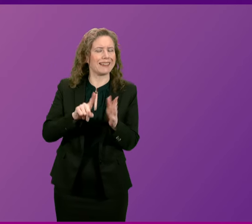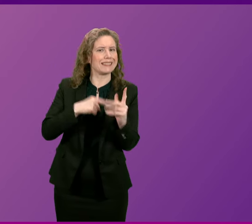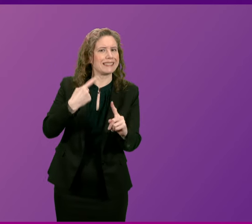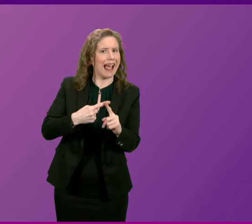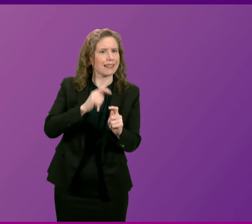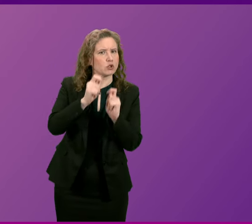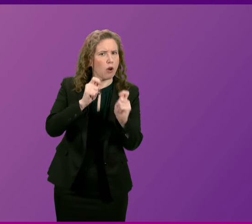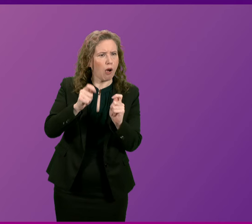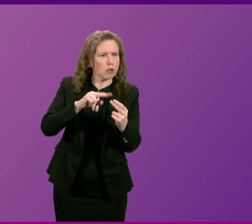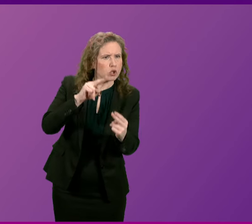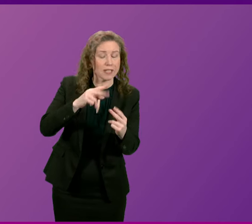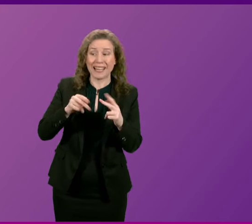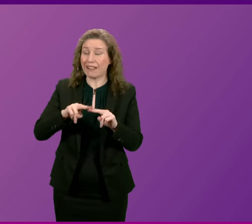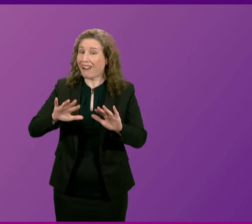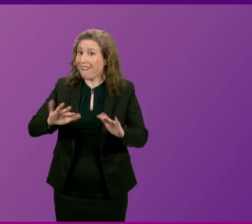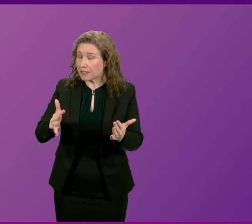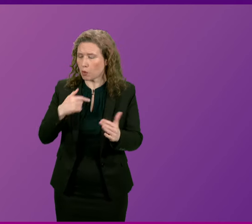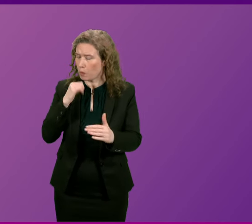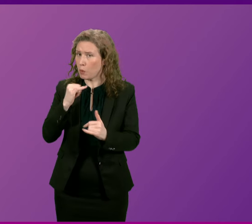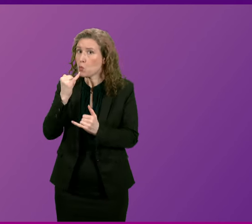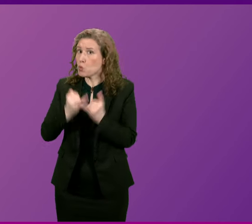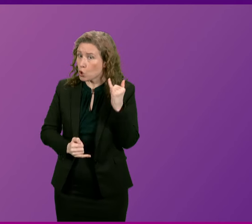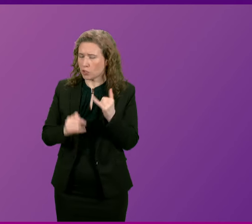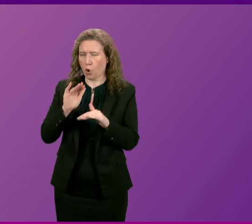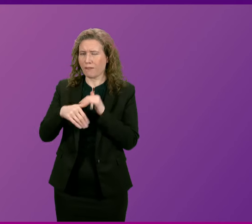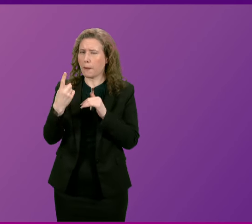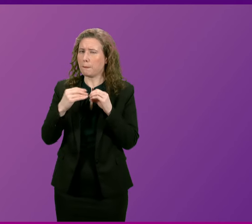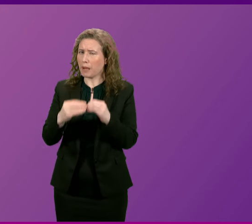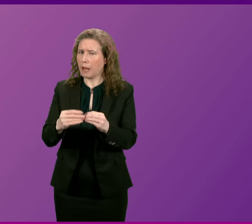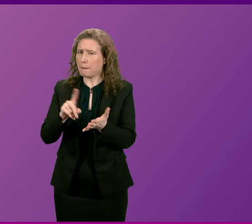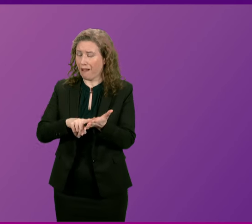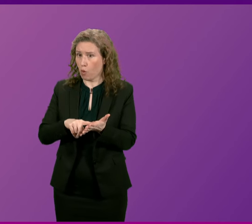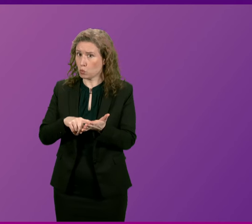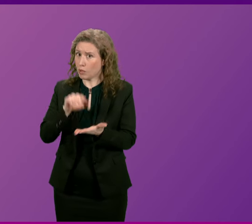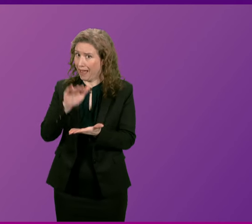we would be more than £1 billion worse off in relation to the funding that we have available.